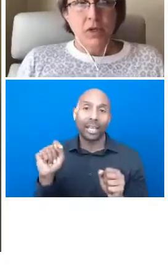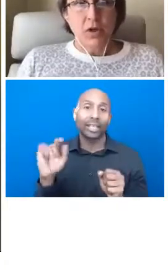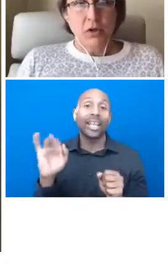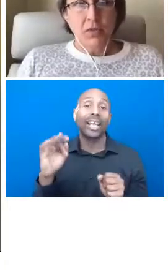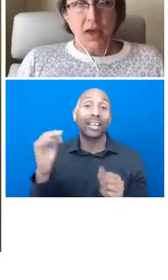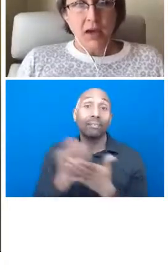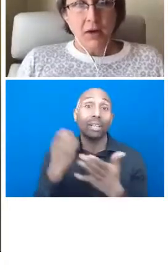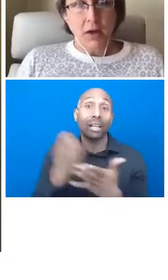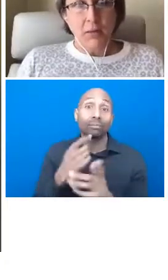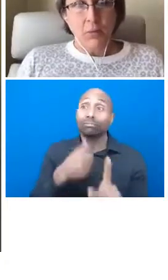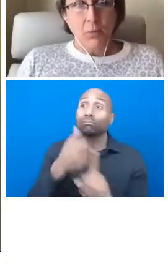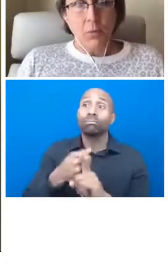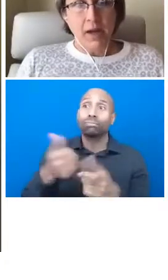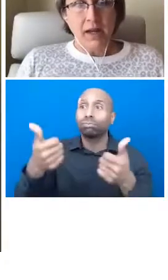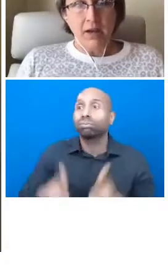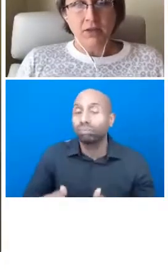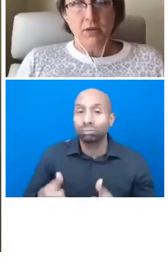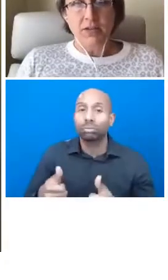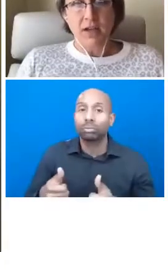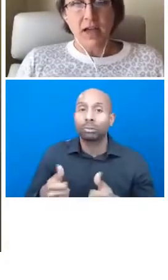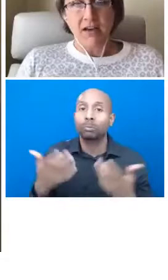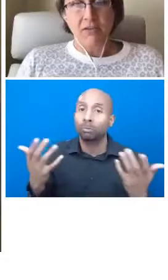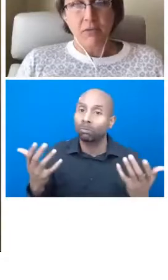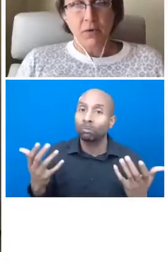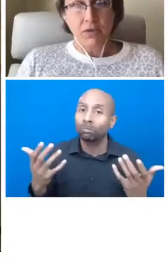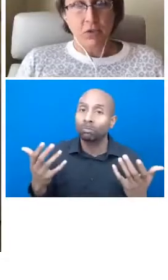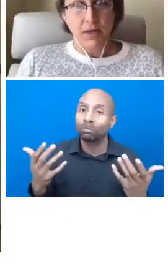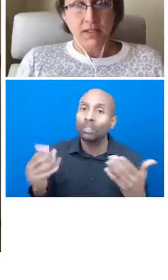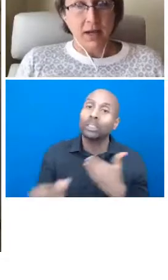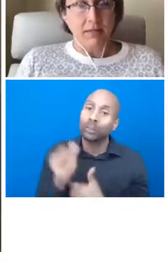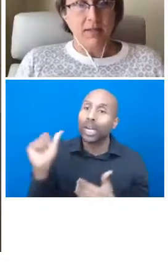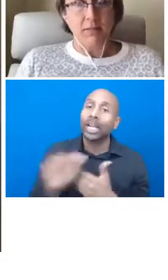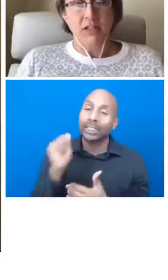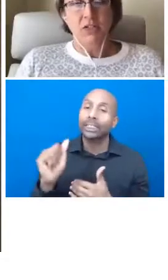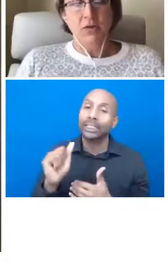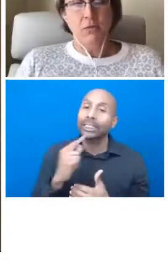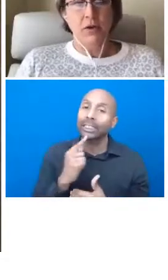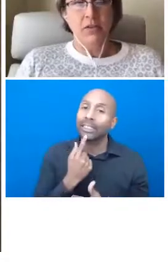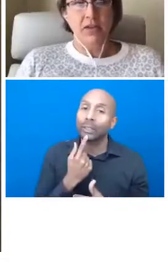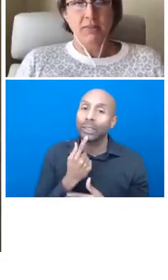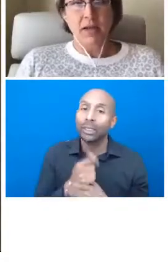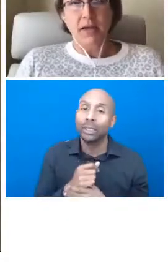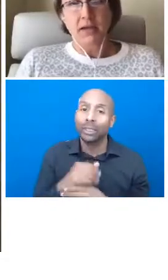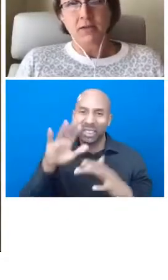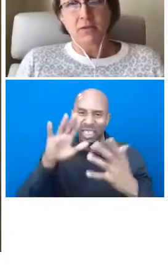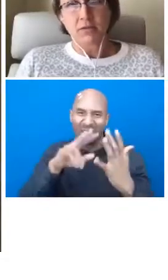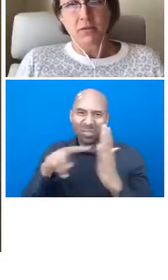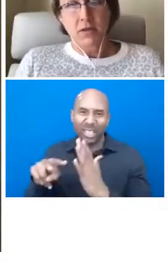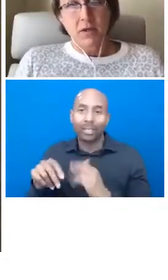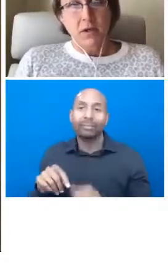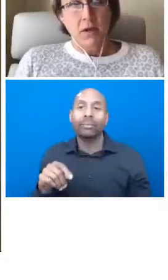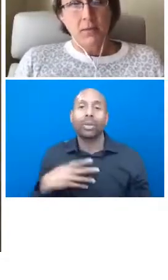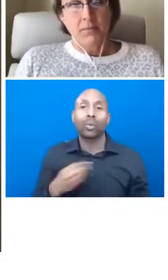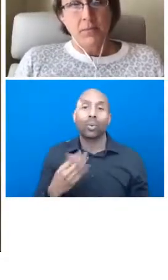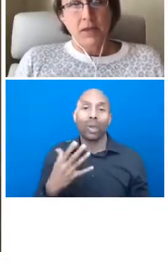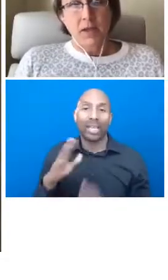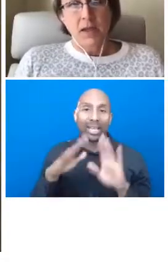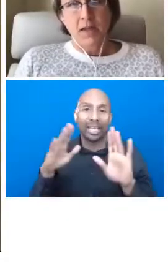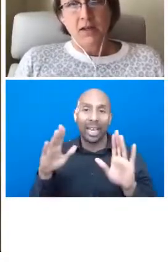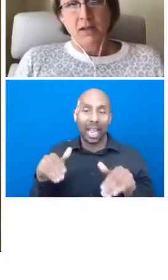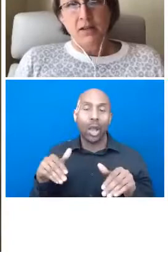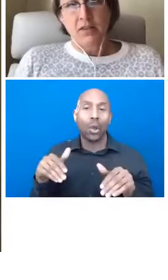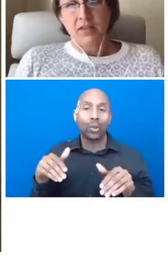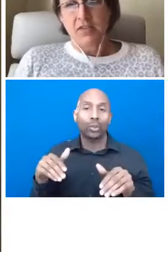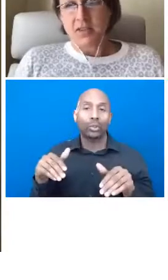We know that white households have 20 times as much wealth as black households.